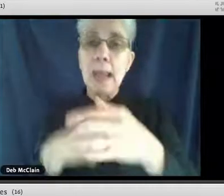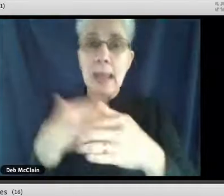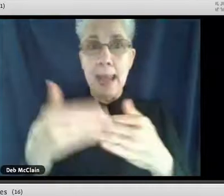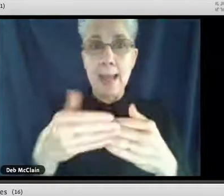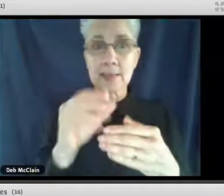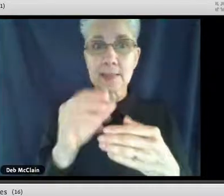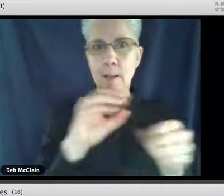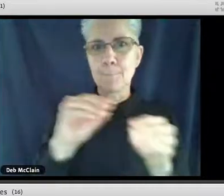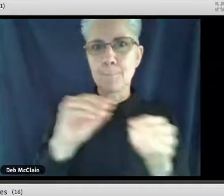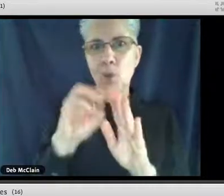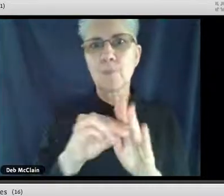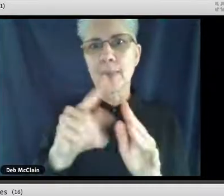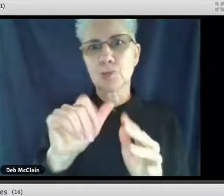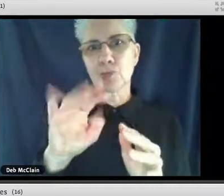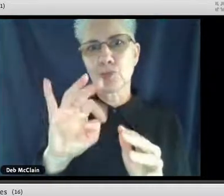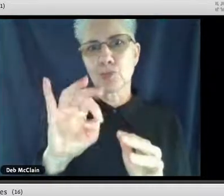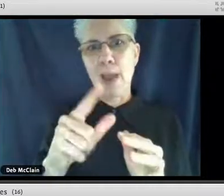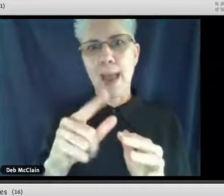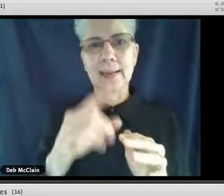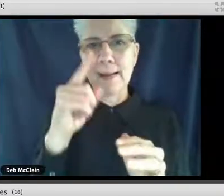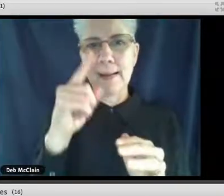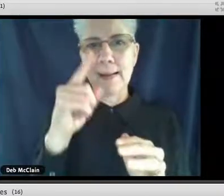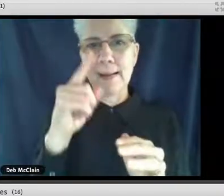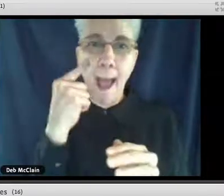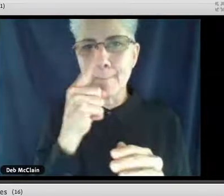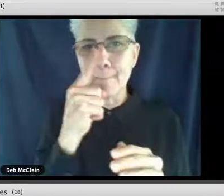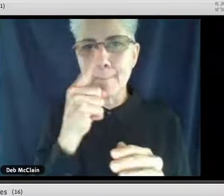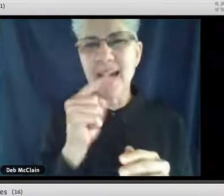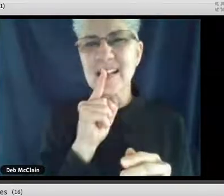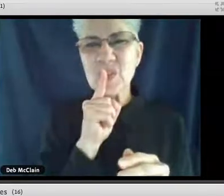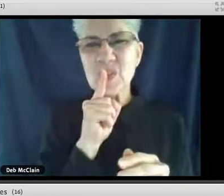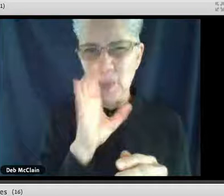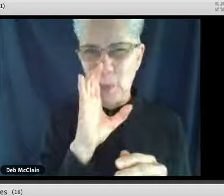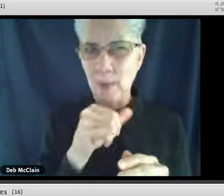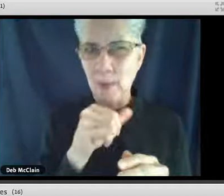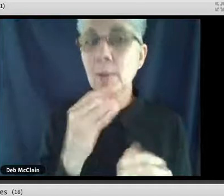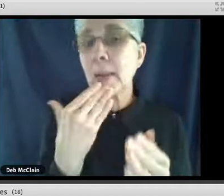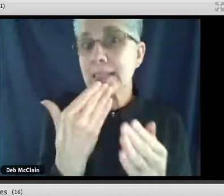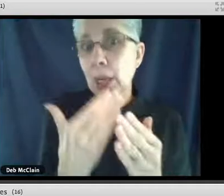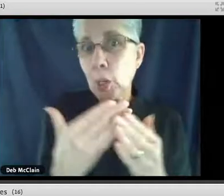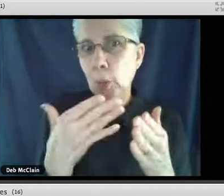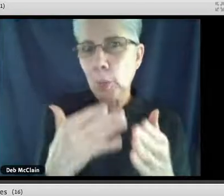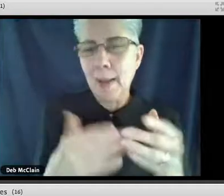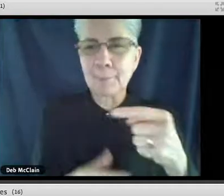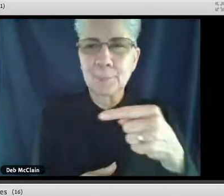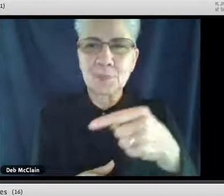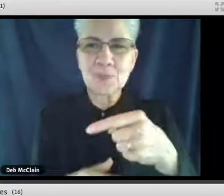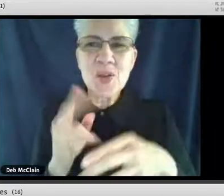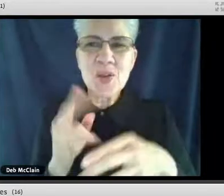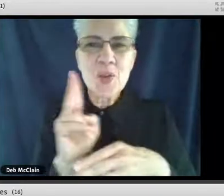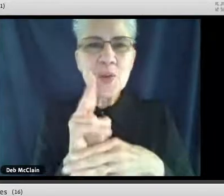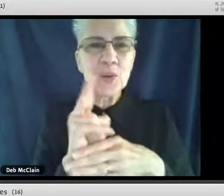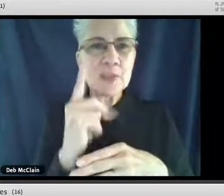I know you're going, "Oh, that sounds really creepy," but it's really... It is creepy in a good way. So using eye-pattern searches,